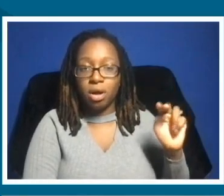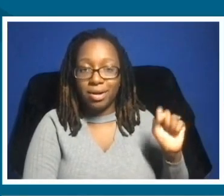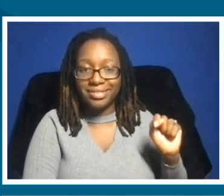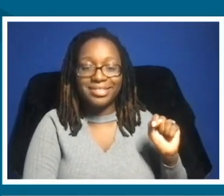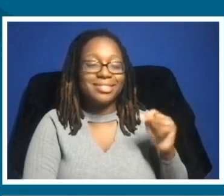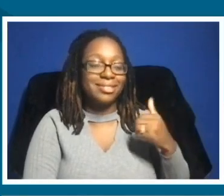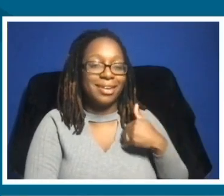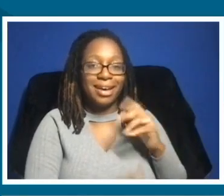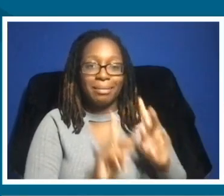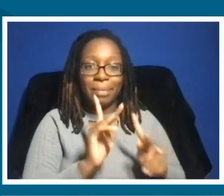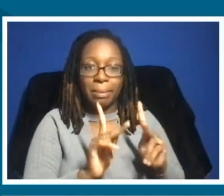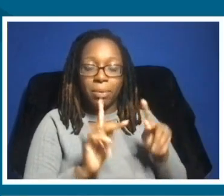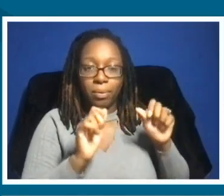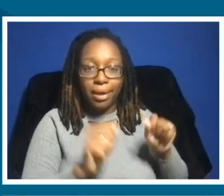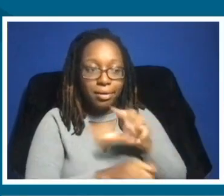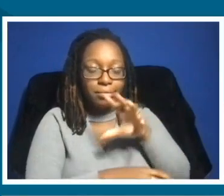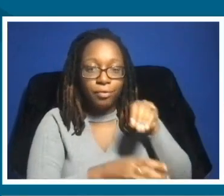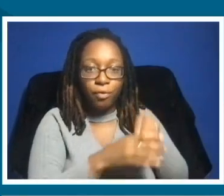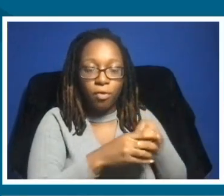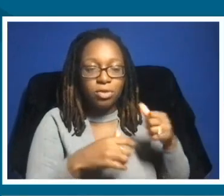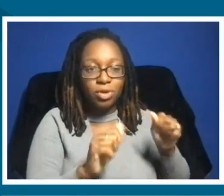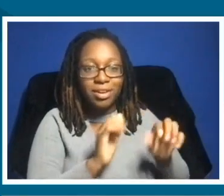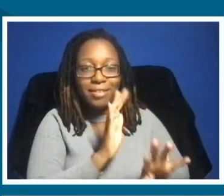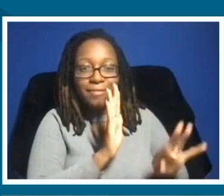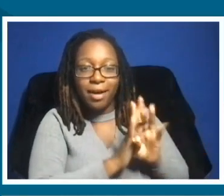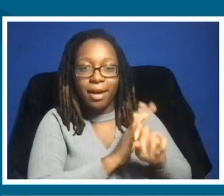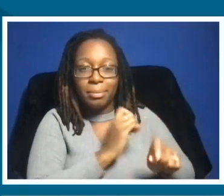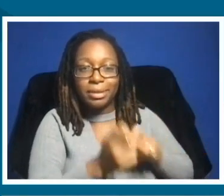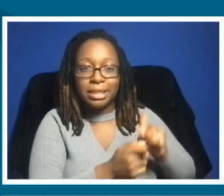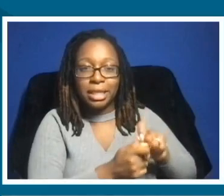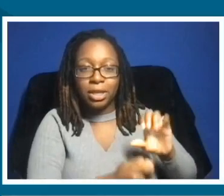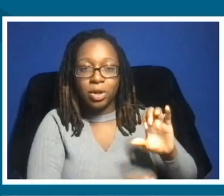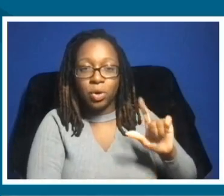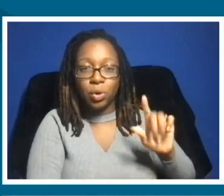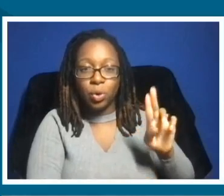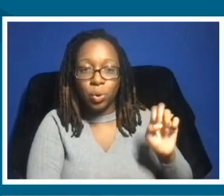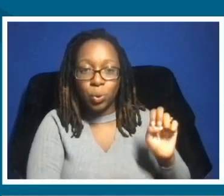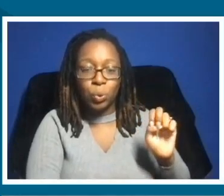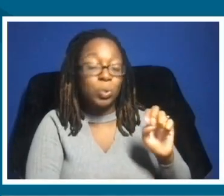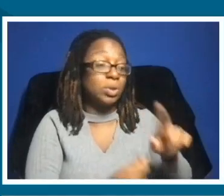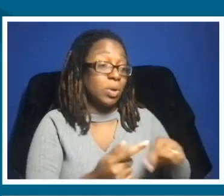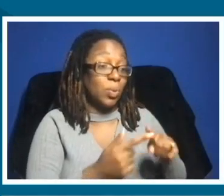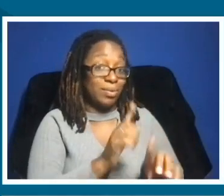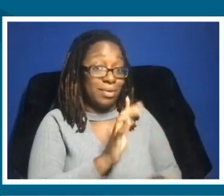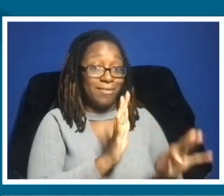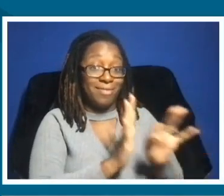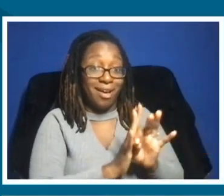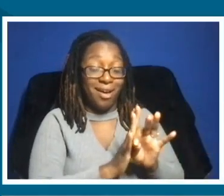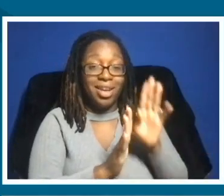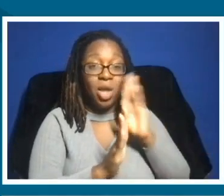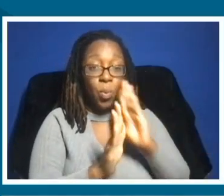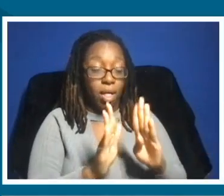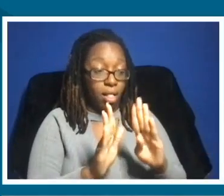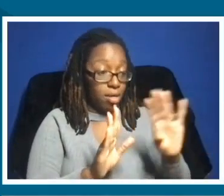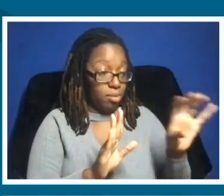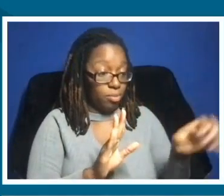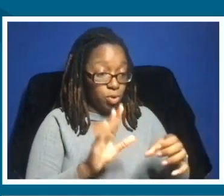participate in in finding clues and then the clues together formed um a phrase that was